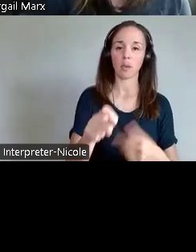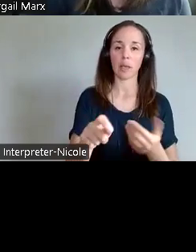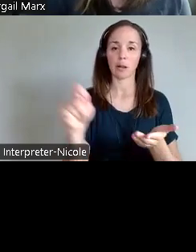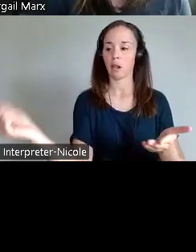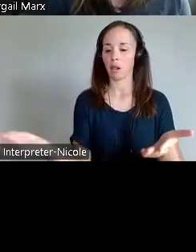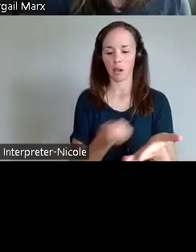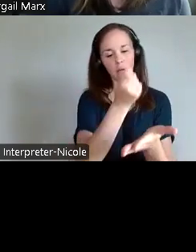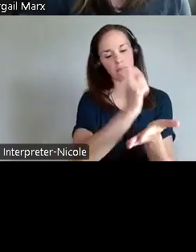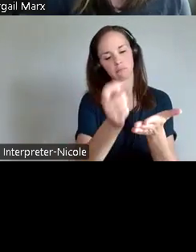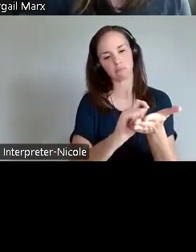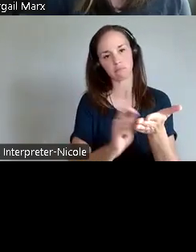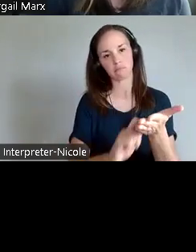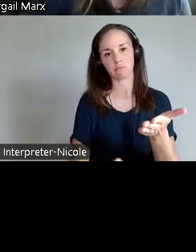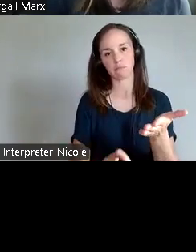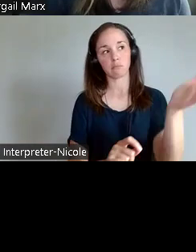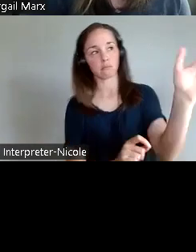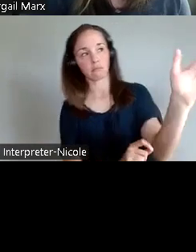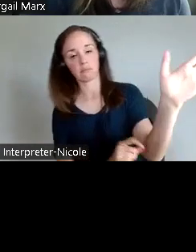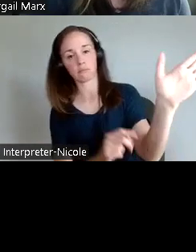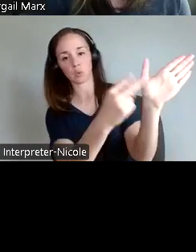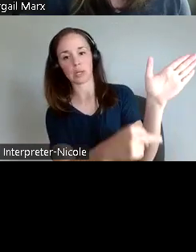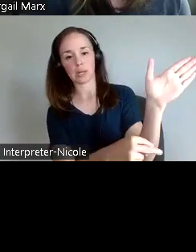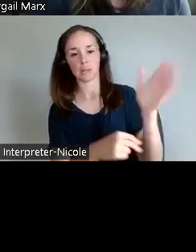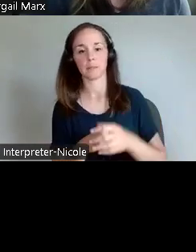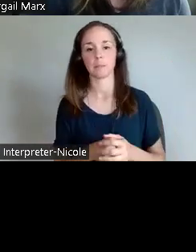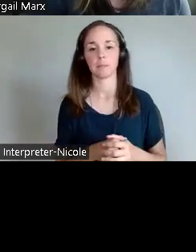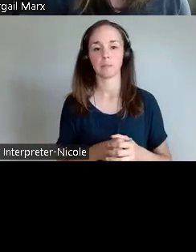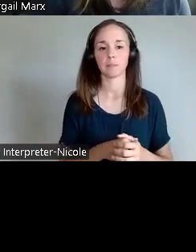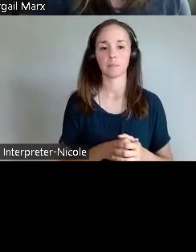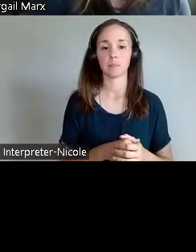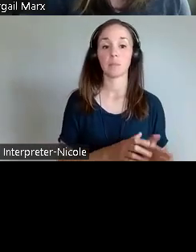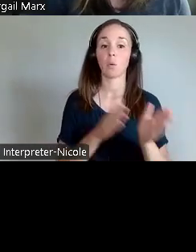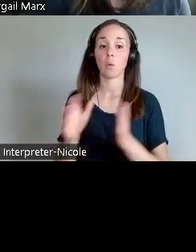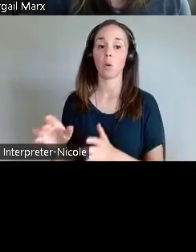or tablet and someone else can read it. Additionally, manual communication boards